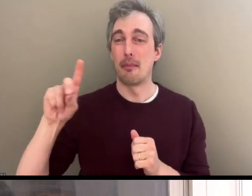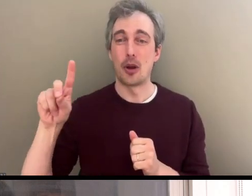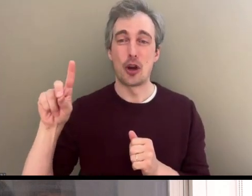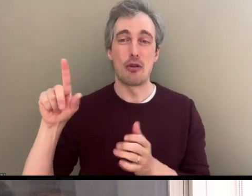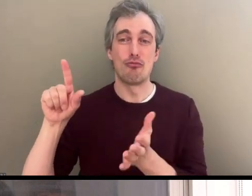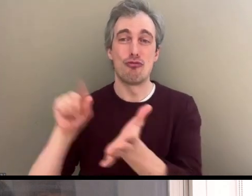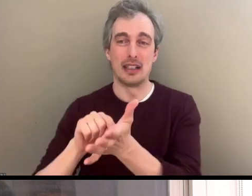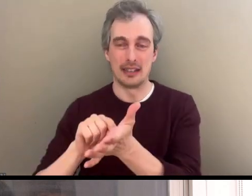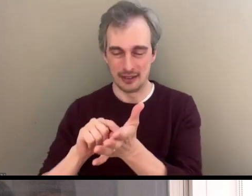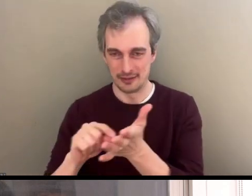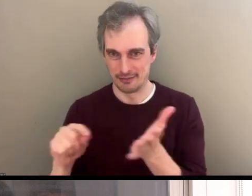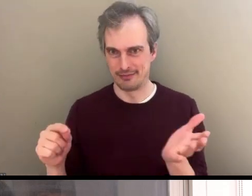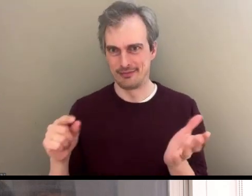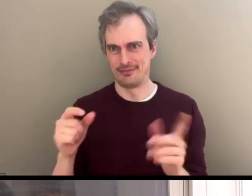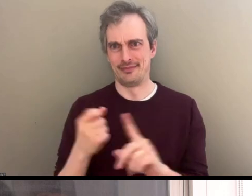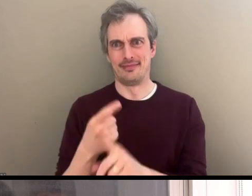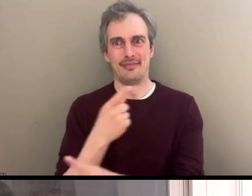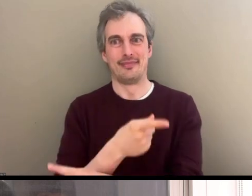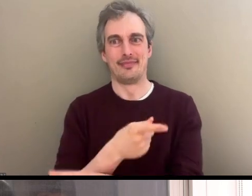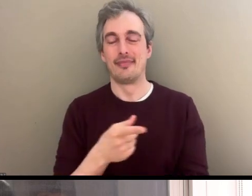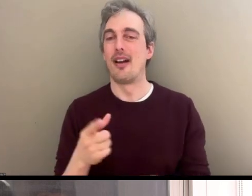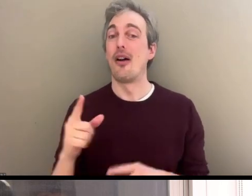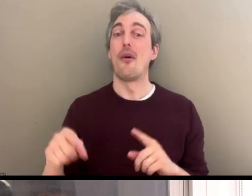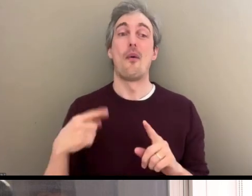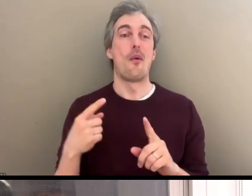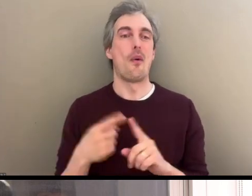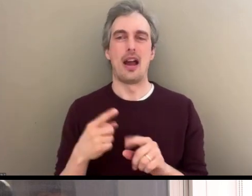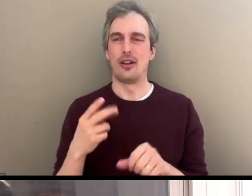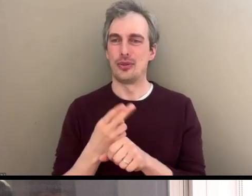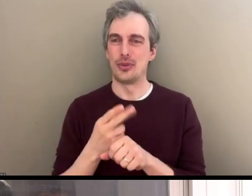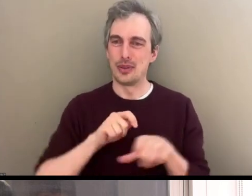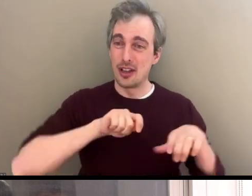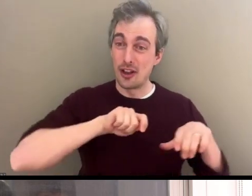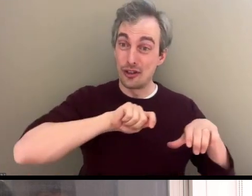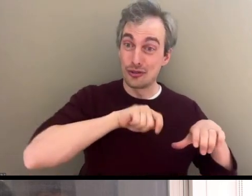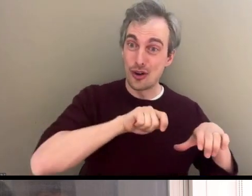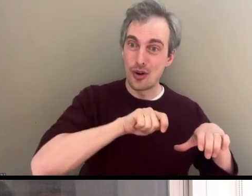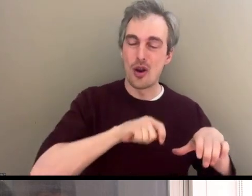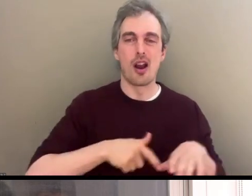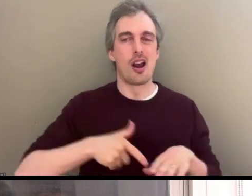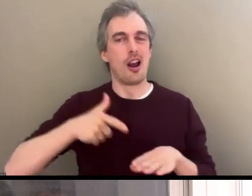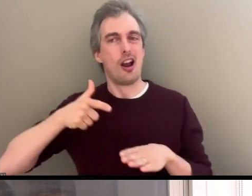and when to use the drill, when to use paid tools versus when to use free tools.